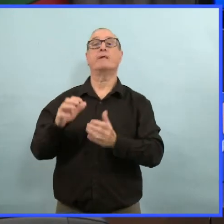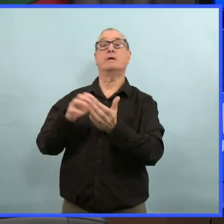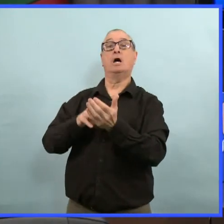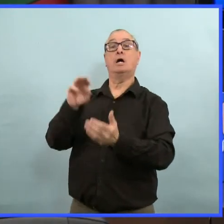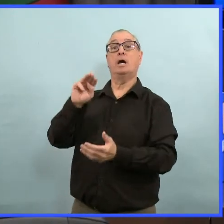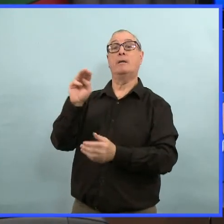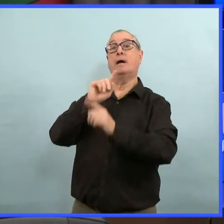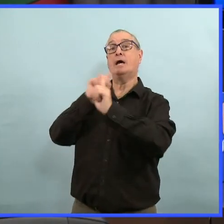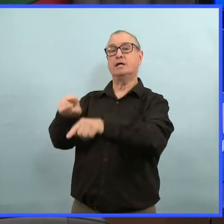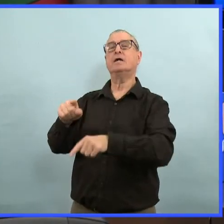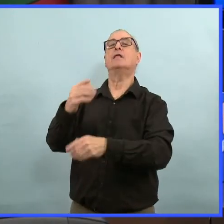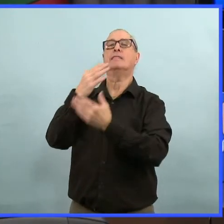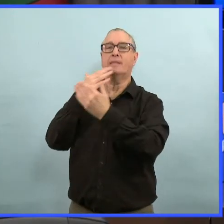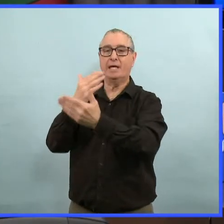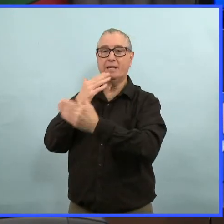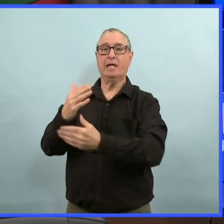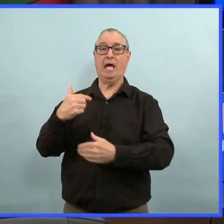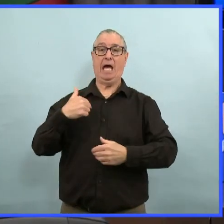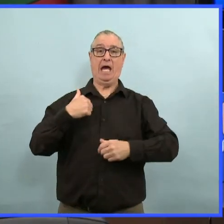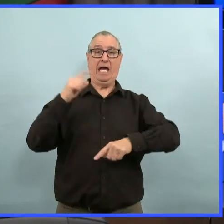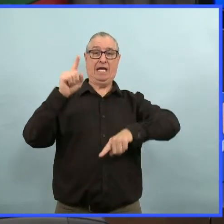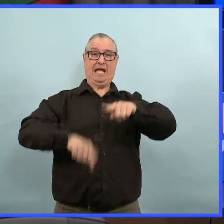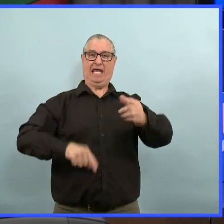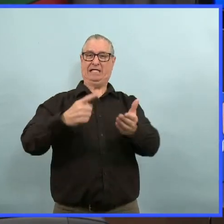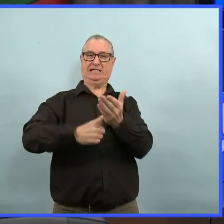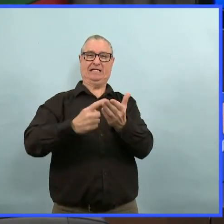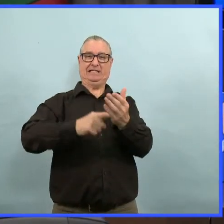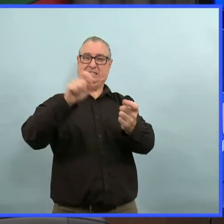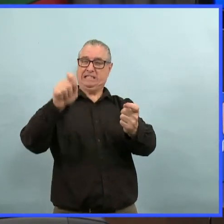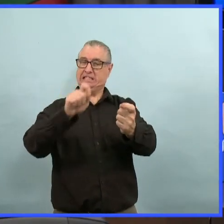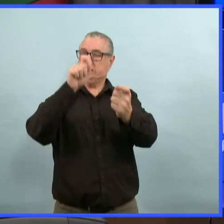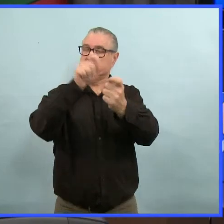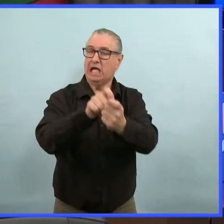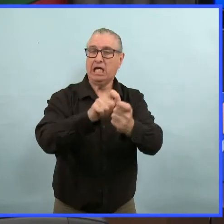the strategies there in terms of the backlog but what i can say on behalf of the incident command